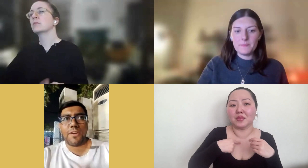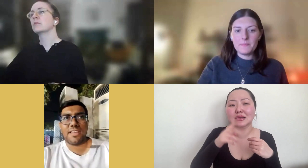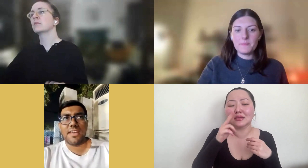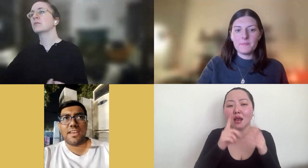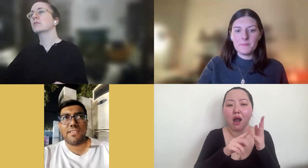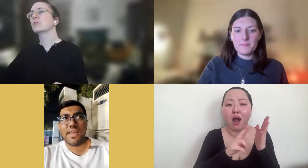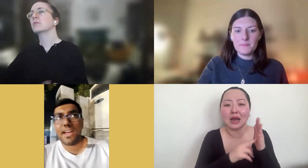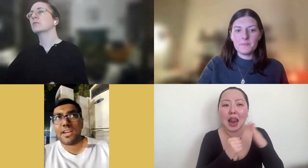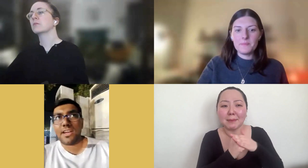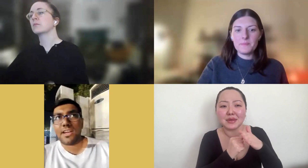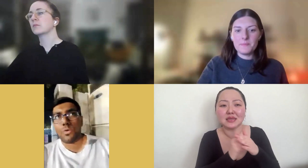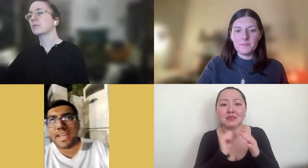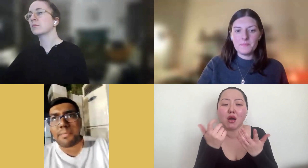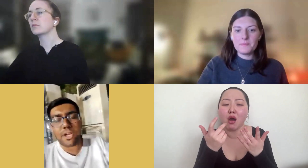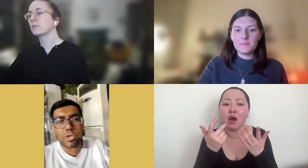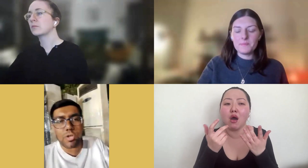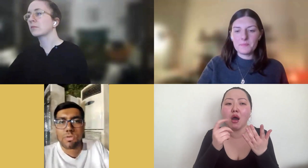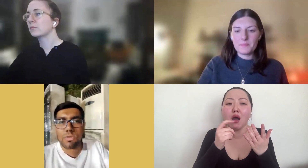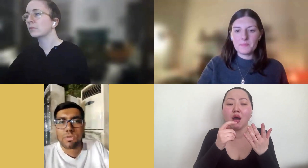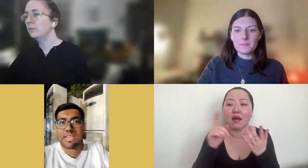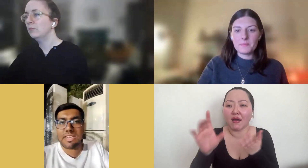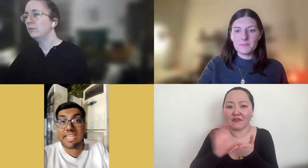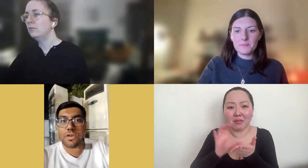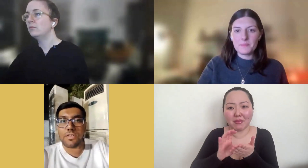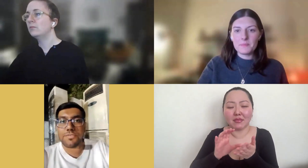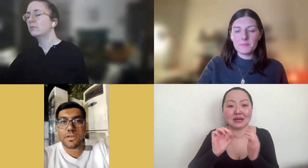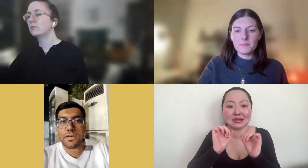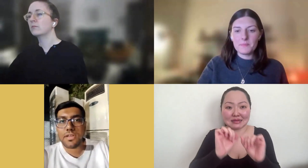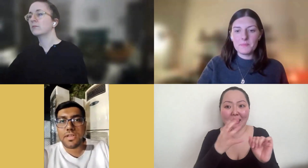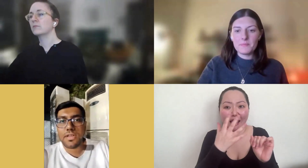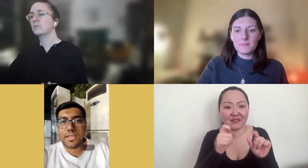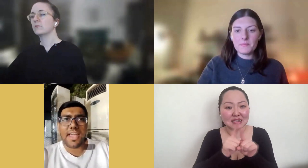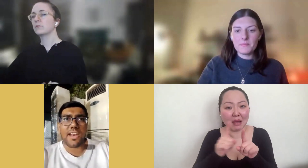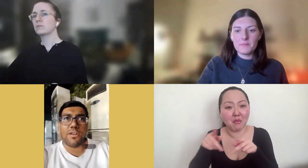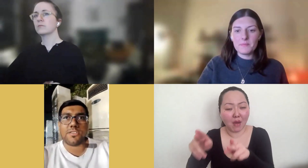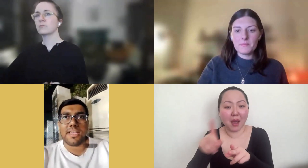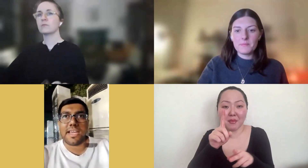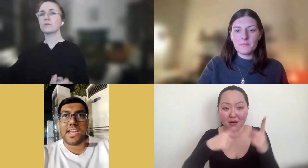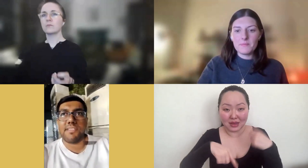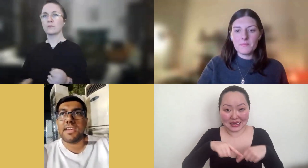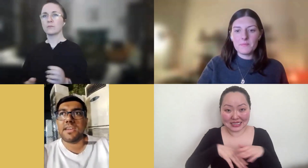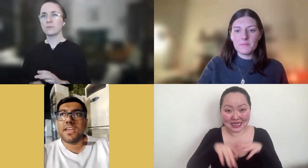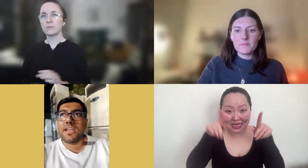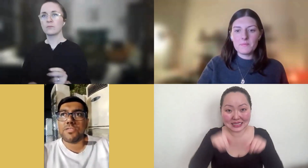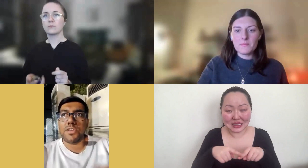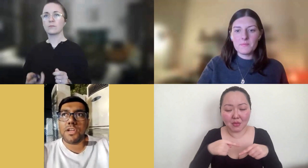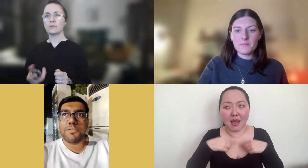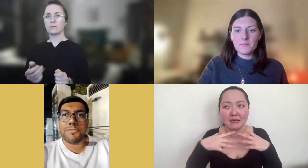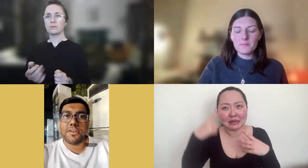for us in India, we had to adapt it to the needs. And the thing I will also say, this was also one